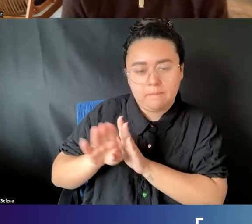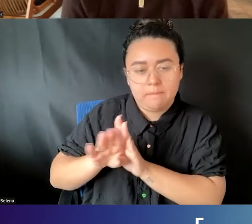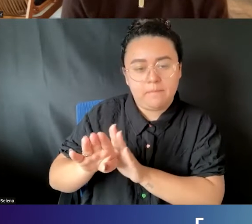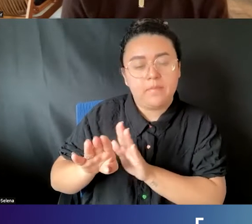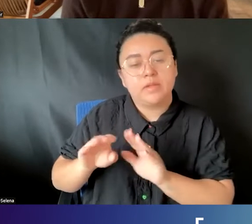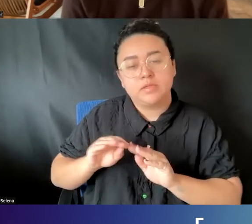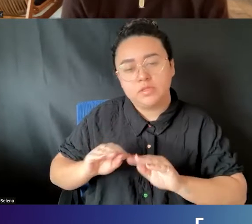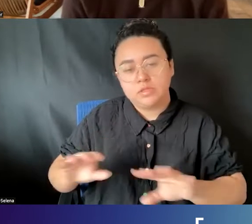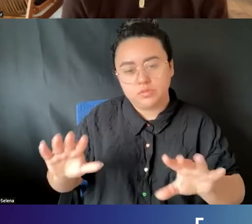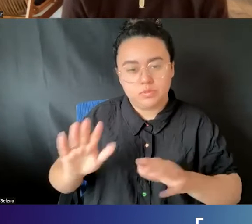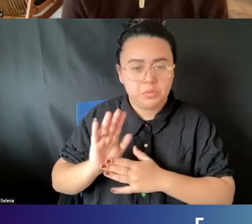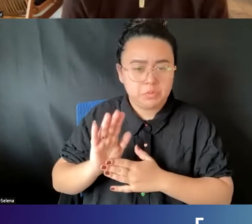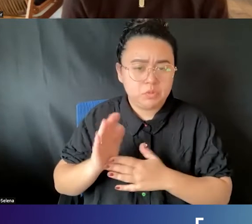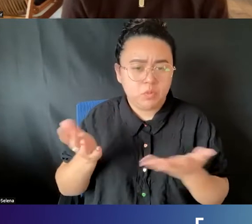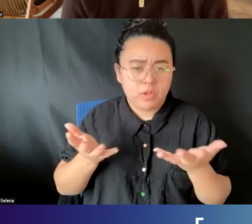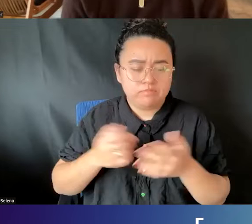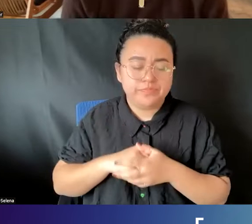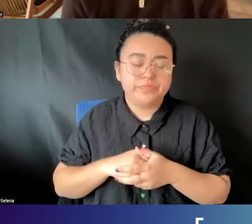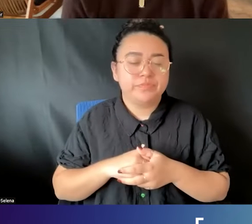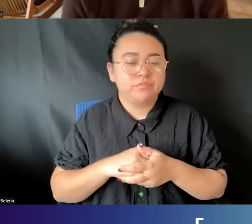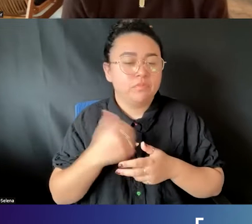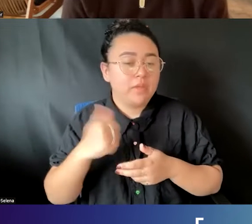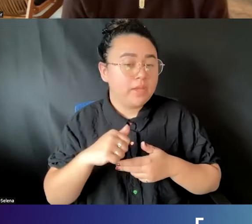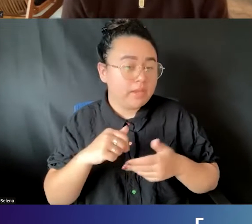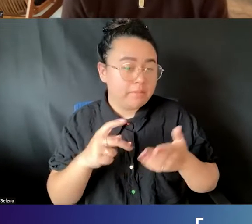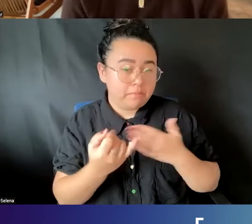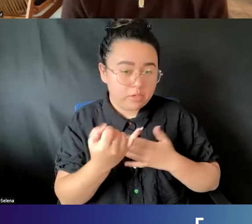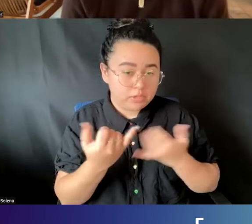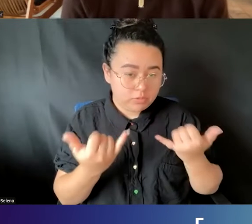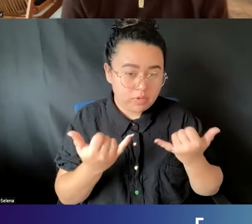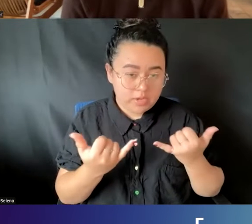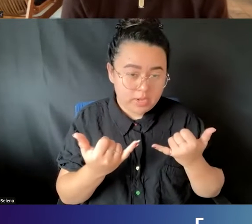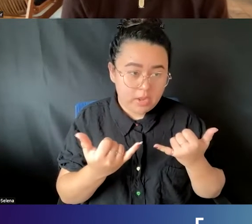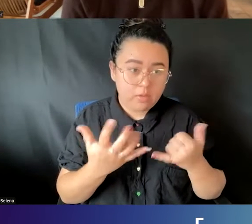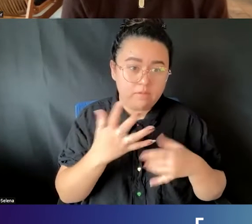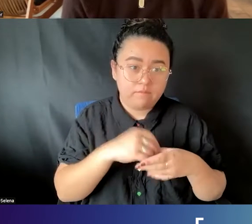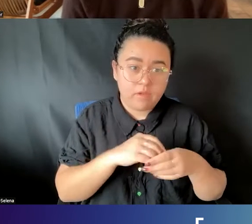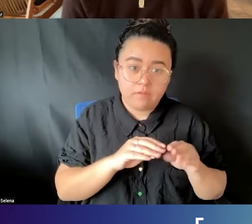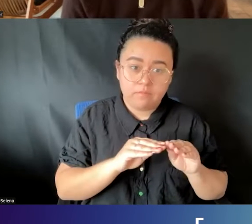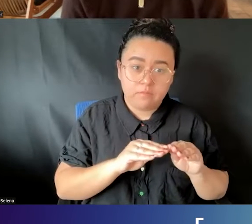and if you have any projects in distribution or in sales or entering into that at the moment.